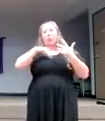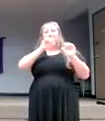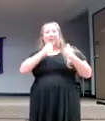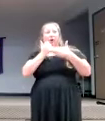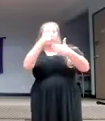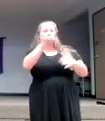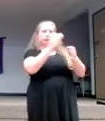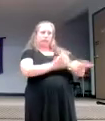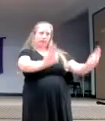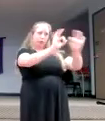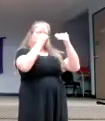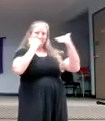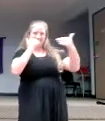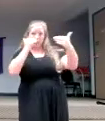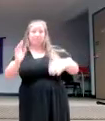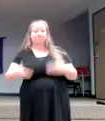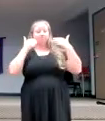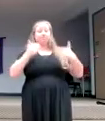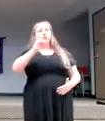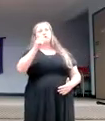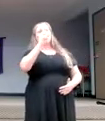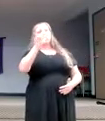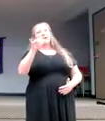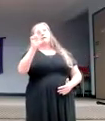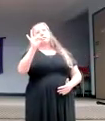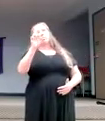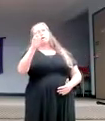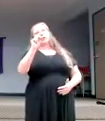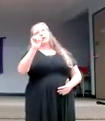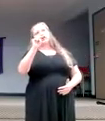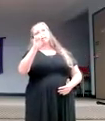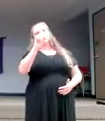important. So thank you. My name is Joey Fernandez and I'm with the outreach team with Elsinore